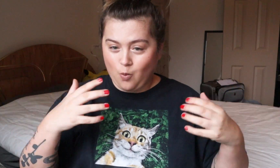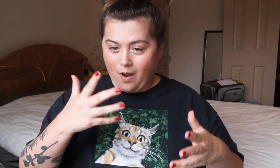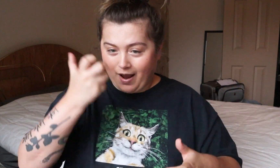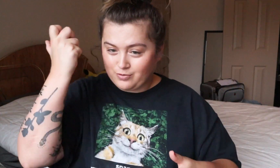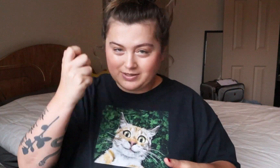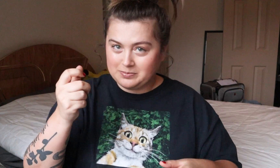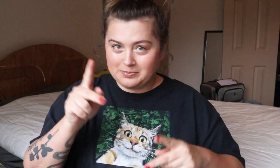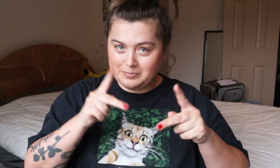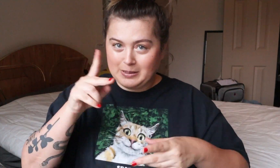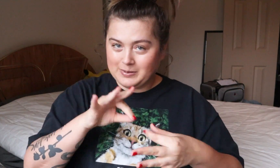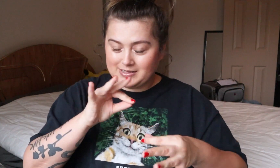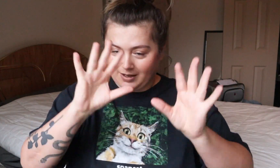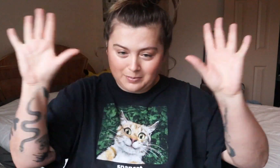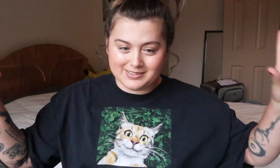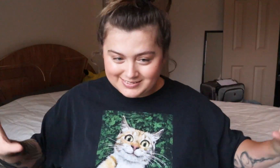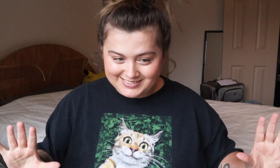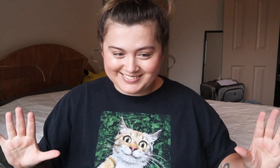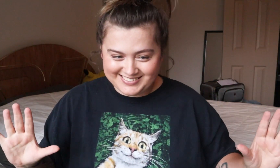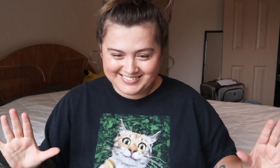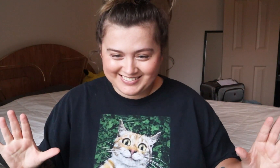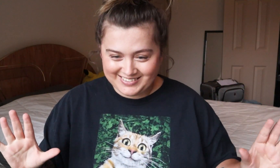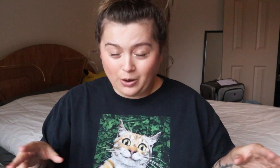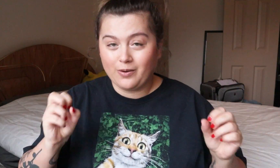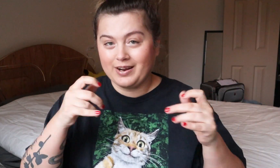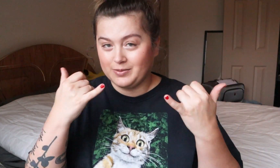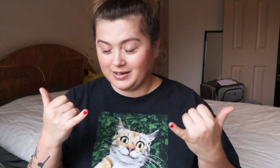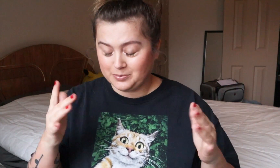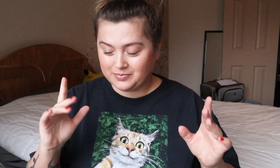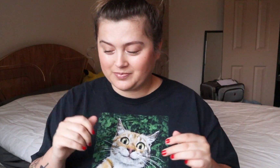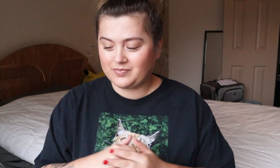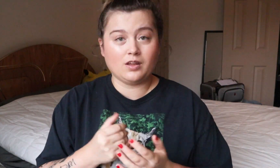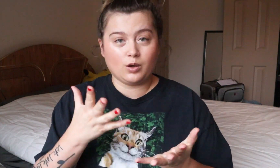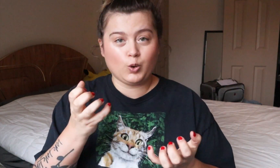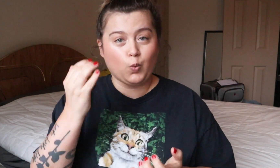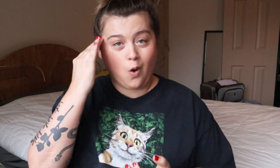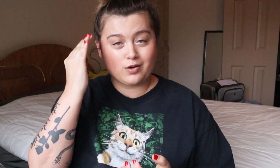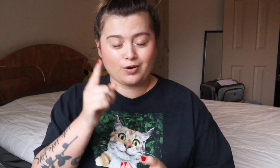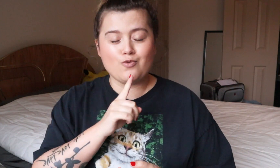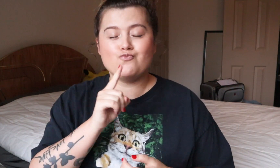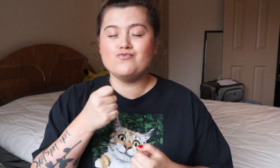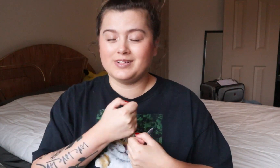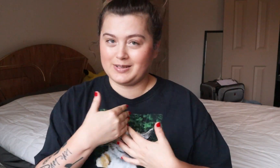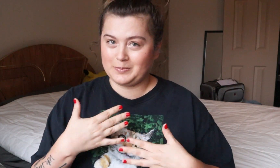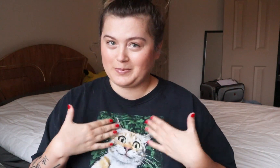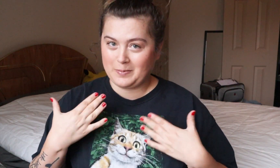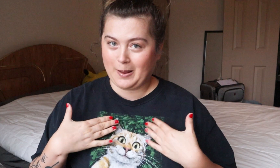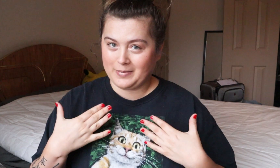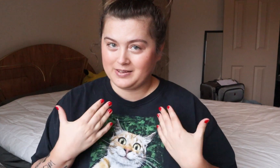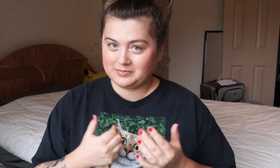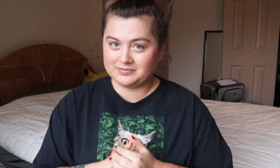I don't want you angry in the comments. Okay, now let's talk. Do you want to know what really made me happy?